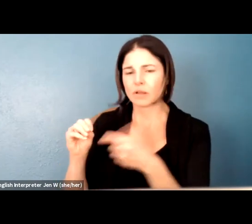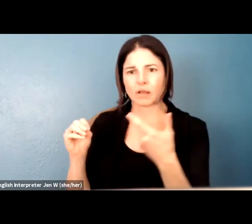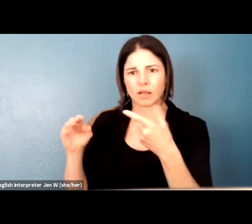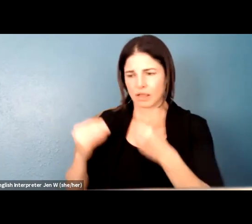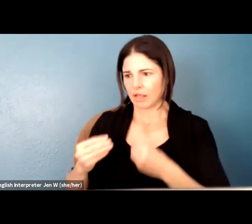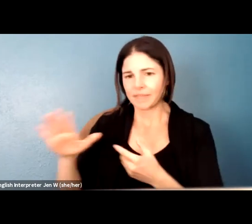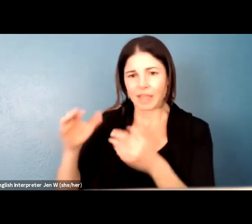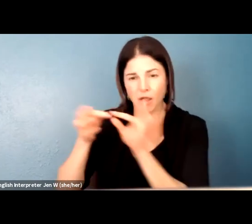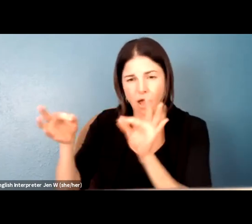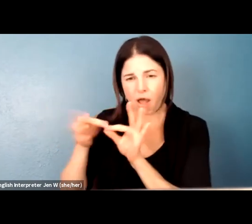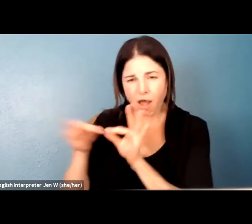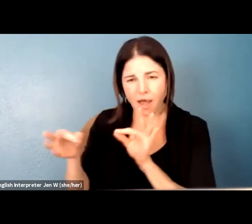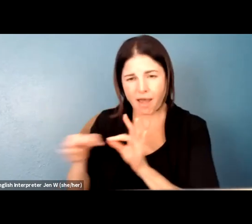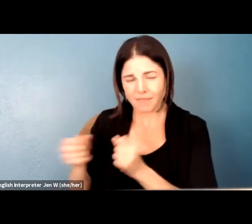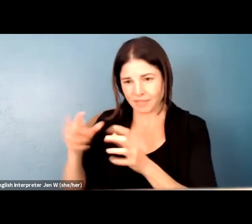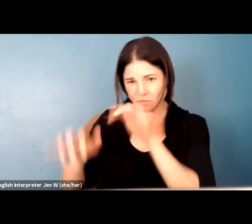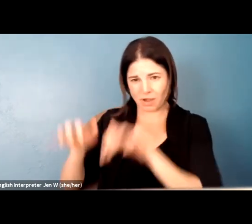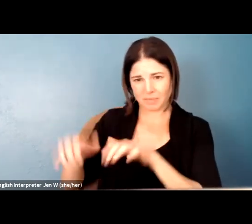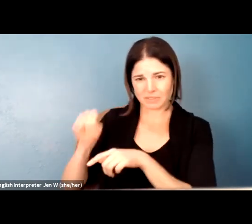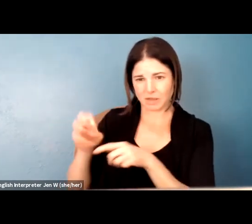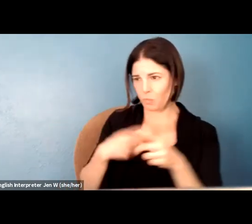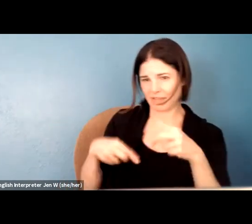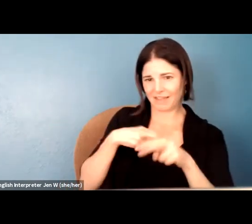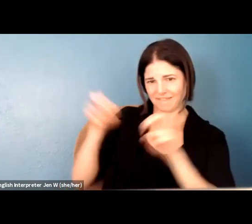and programmatic manifestations and evaluations. The fuck you